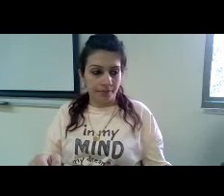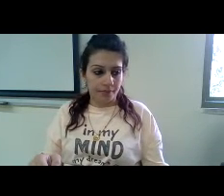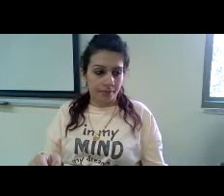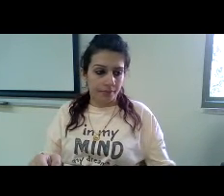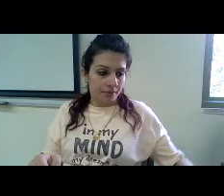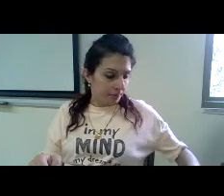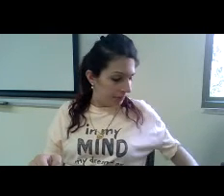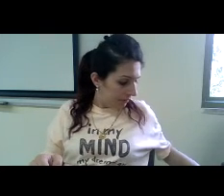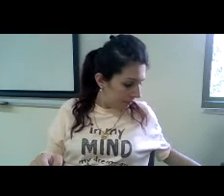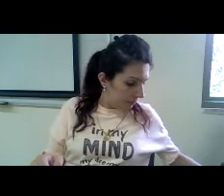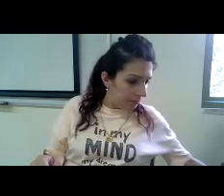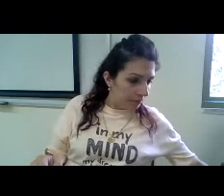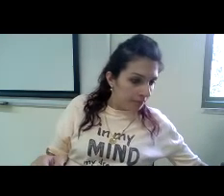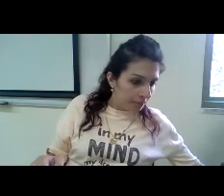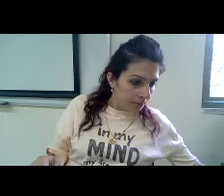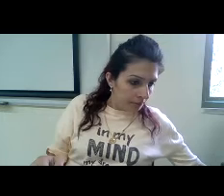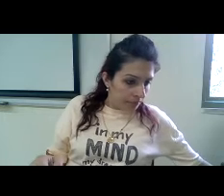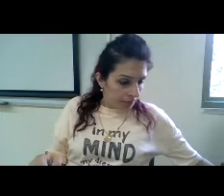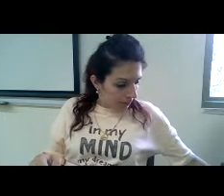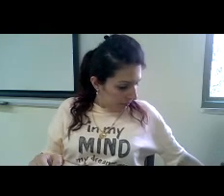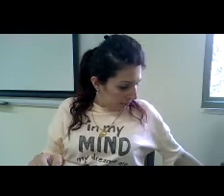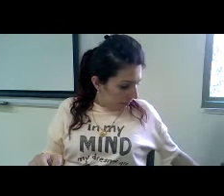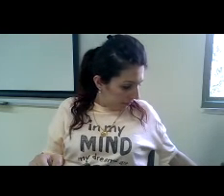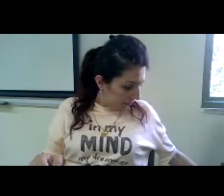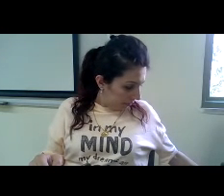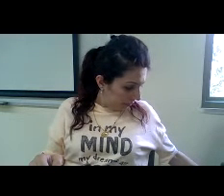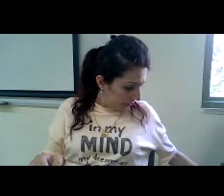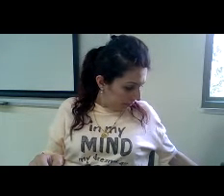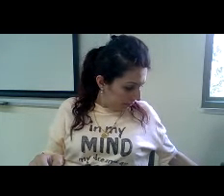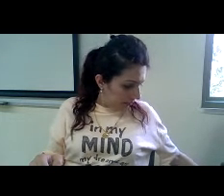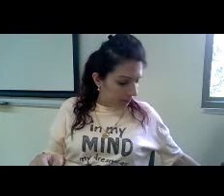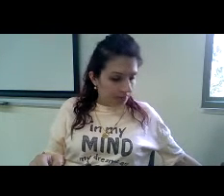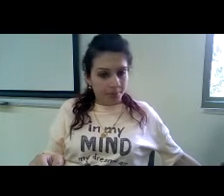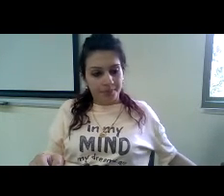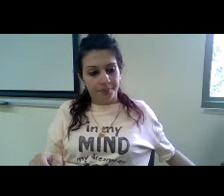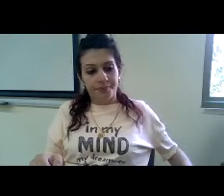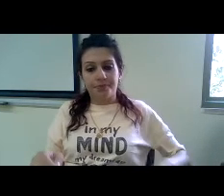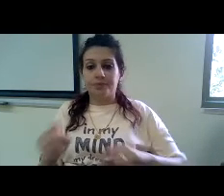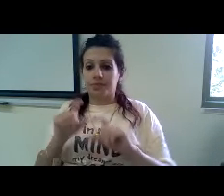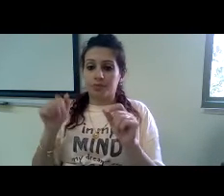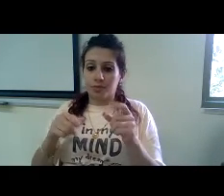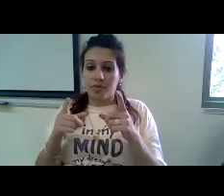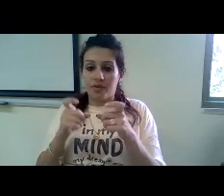education sector to rethink the role of the parents and teachers